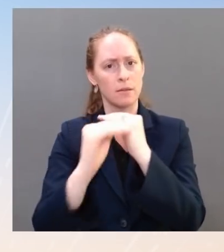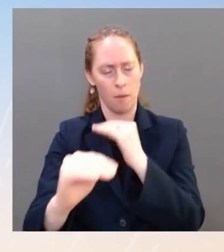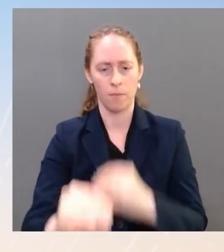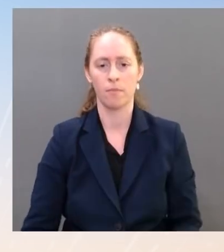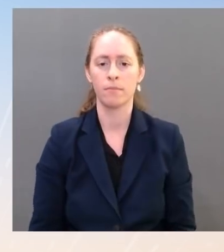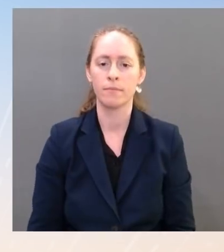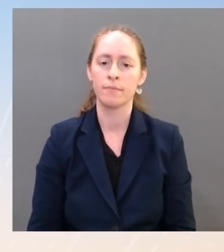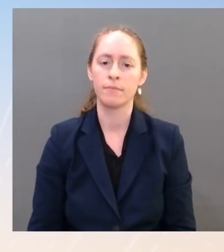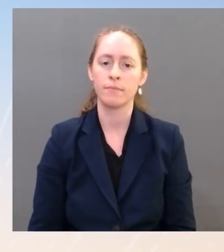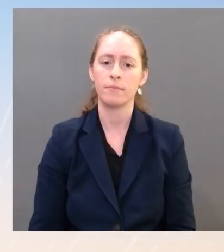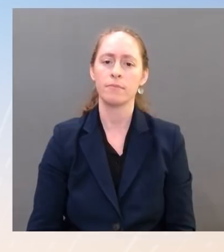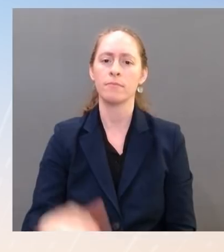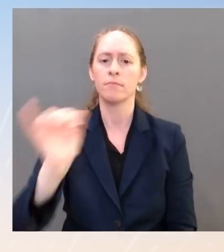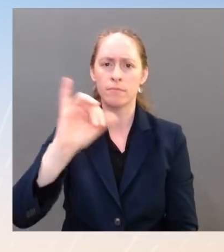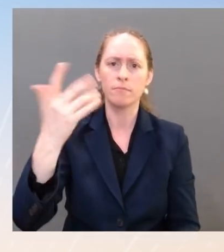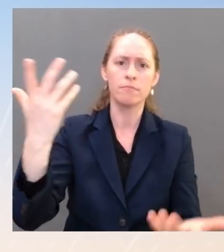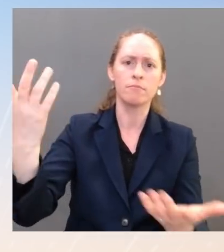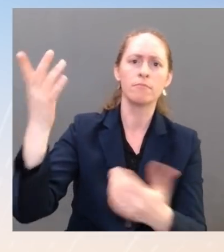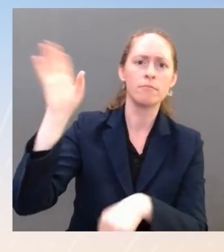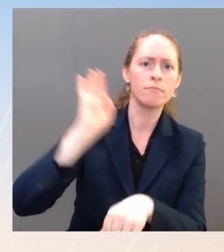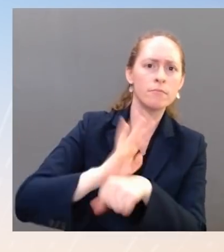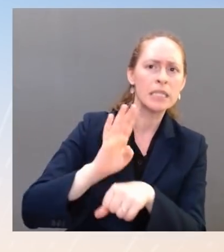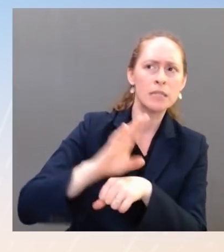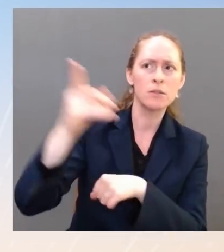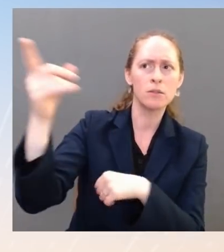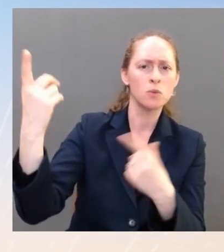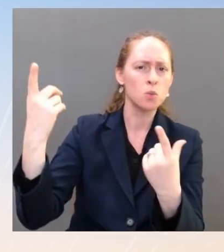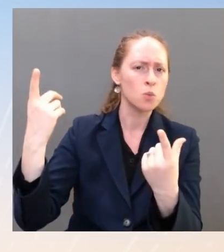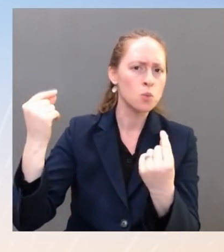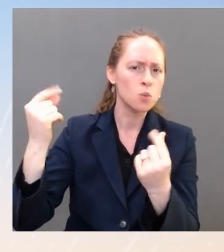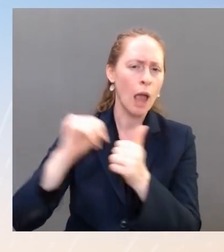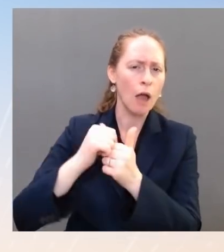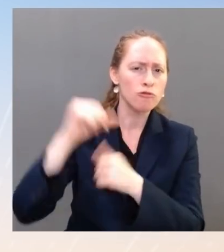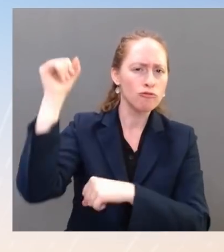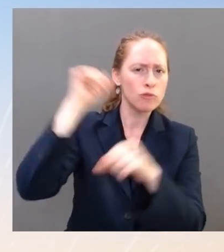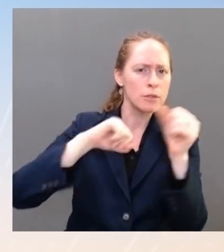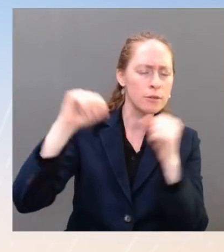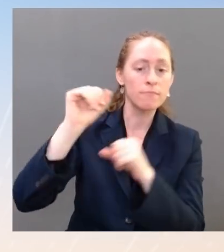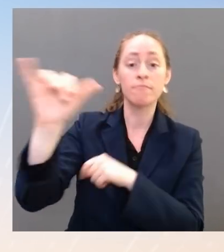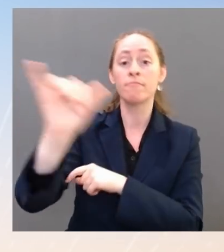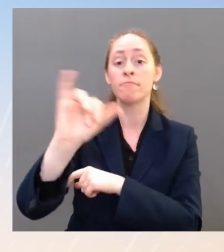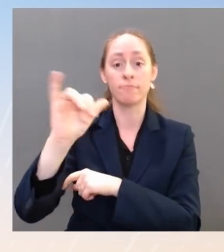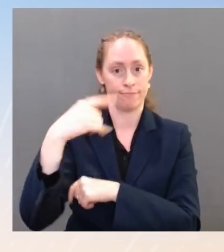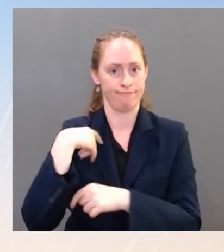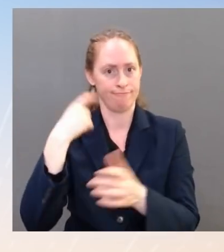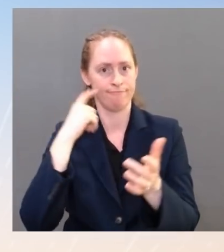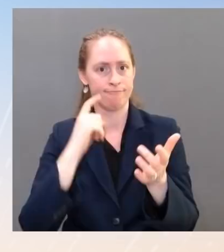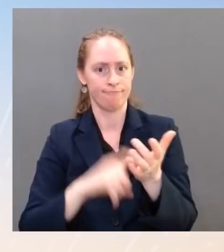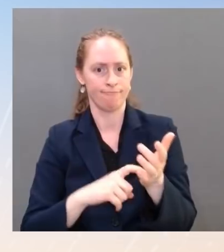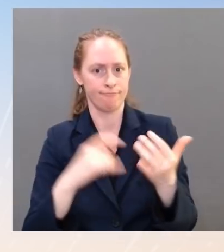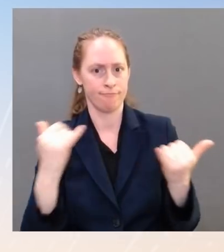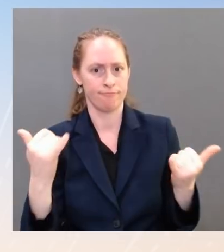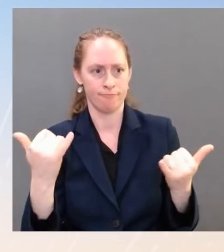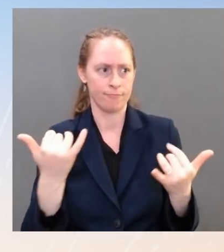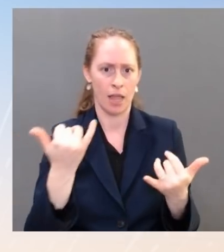particularly in light of the global threats that we face. And I just leave you with the point that of all of the investments